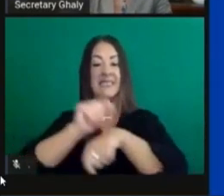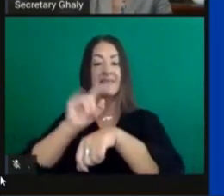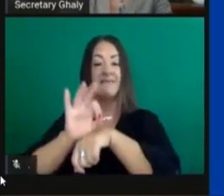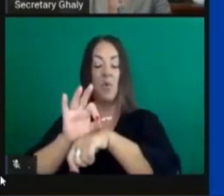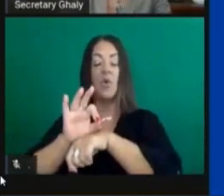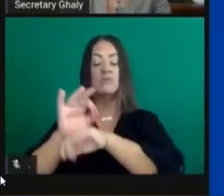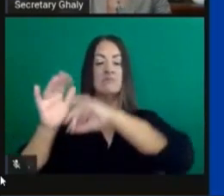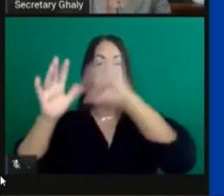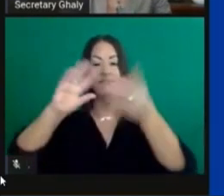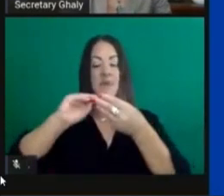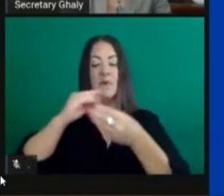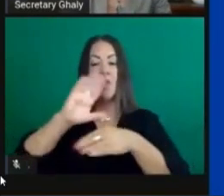TESTING.COVID-19.CA.GOV.